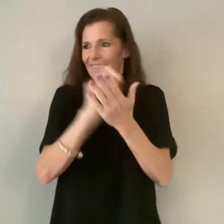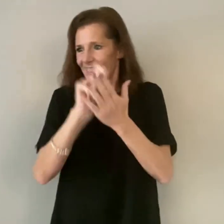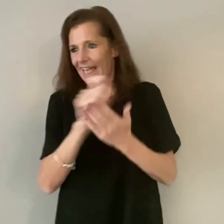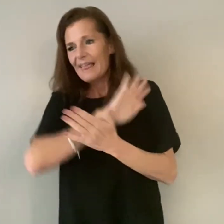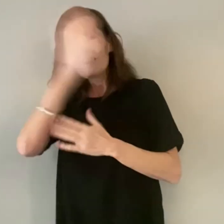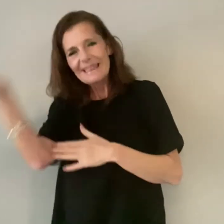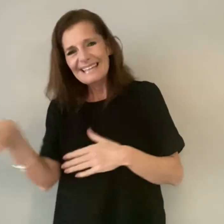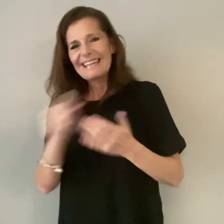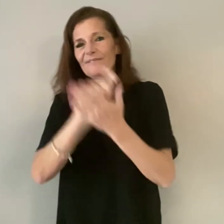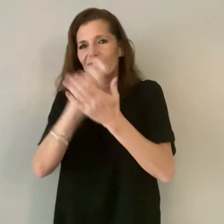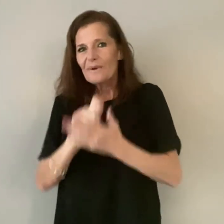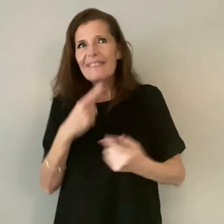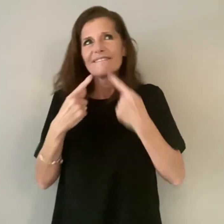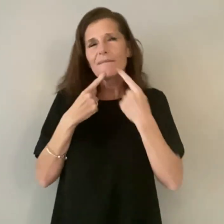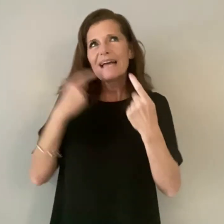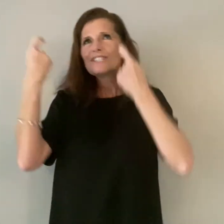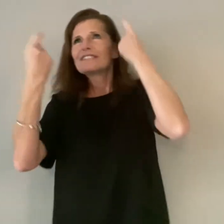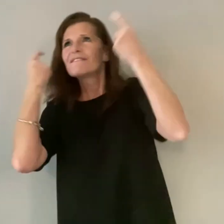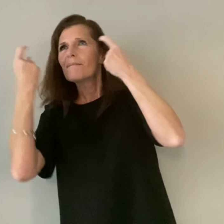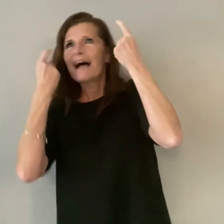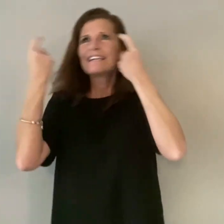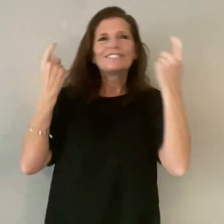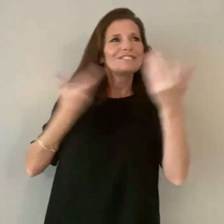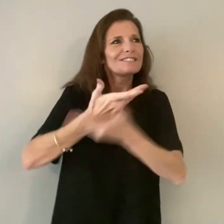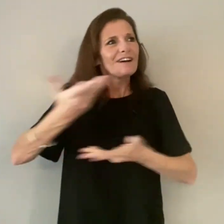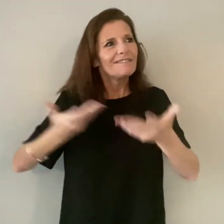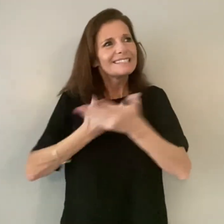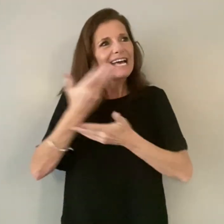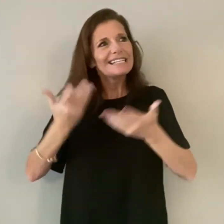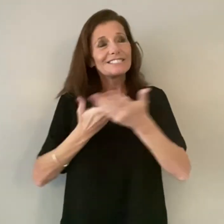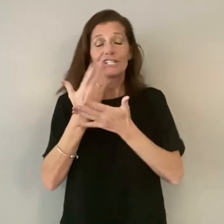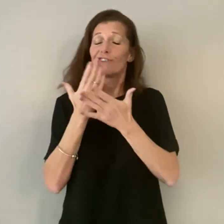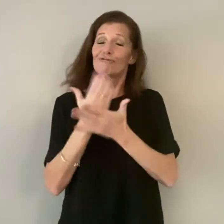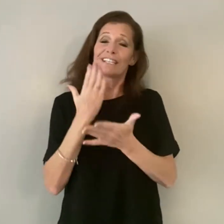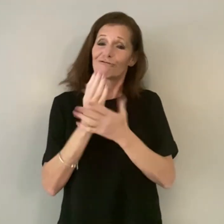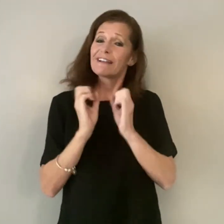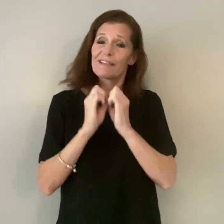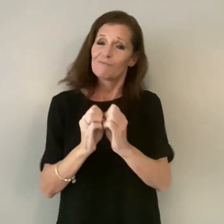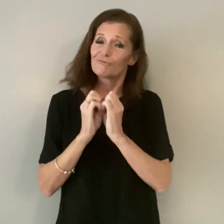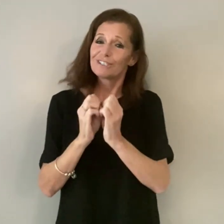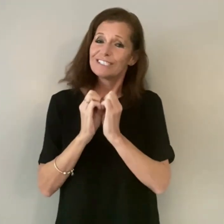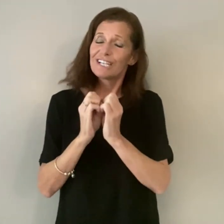some really good notes and, sort of bits of thinking. Yeah, I really appreciate it.